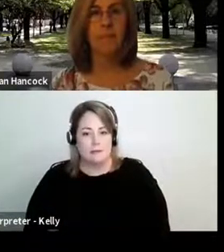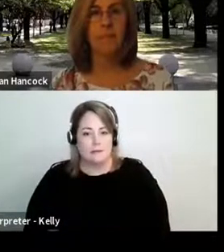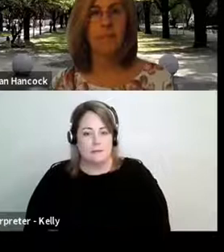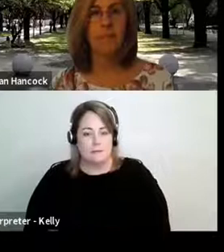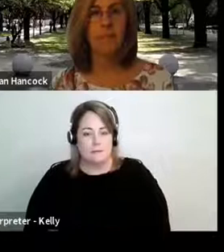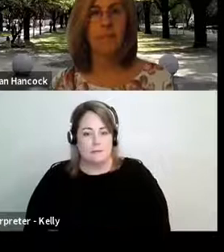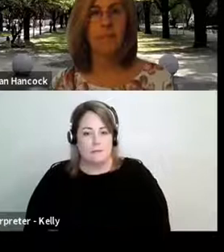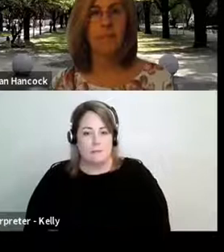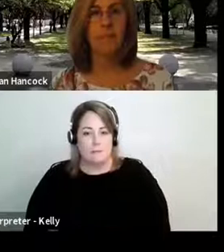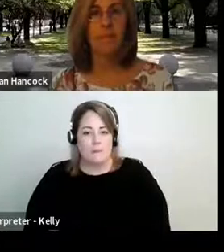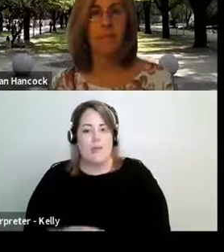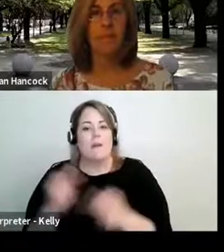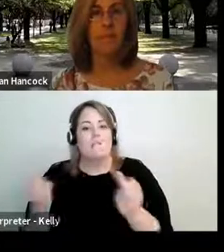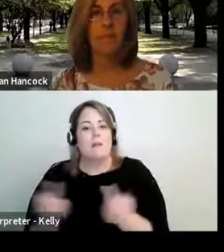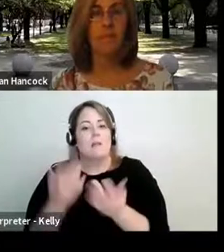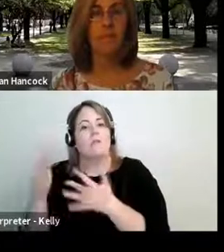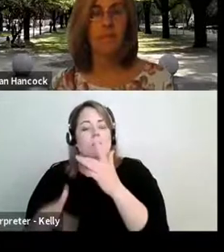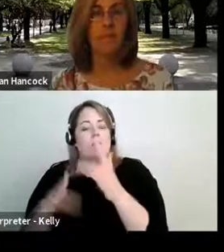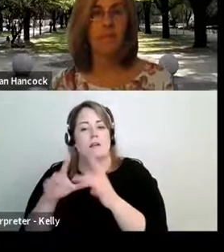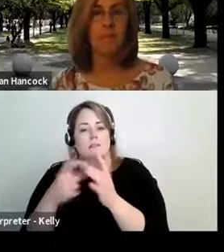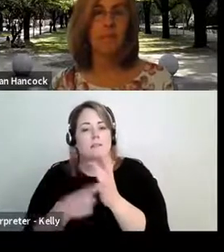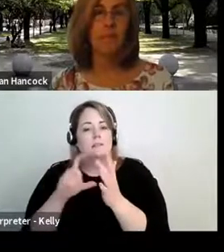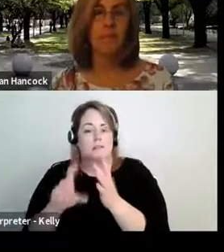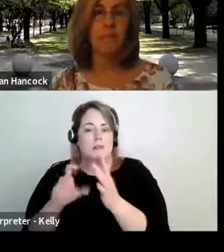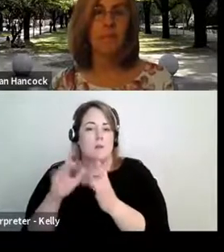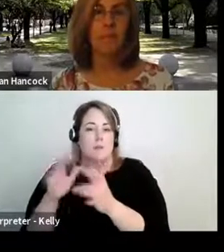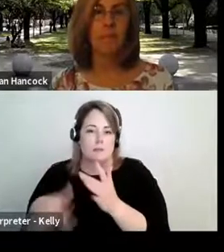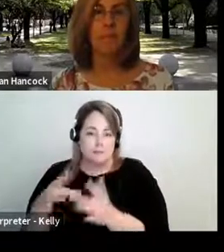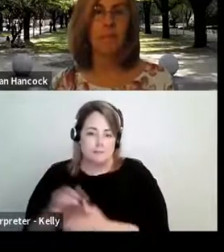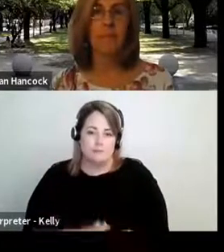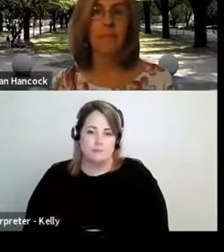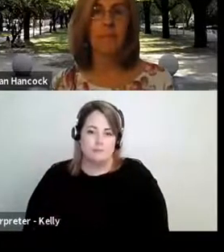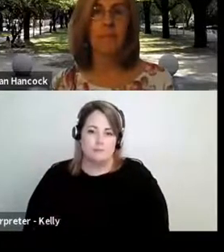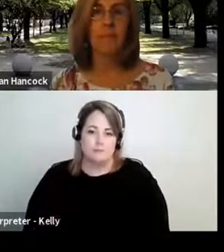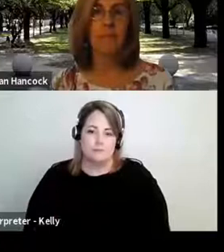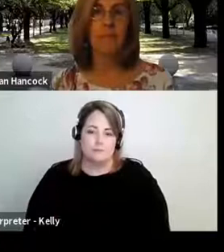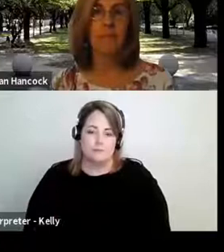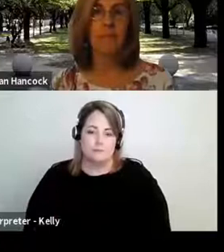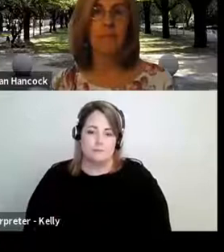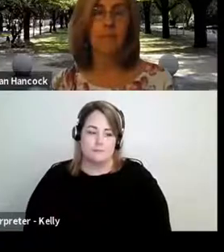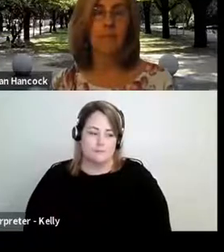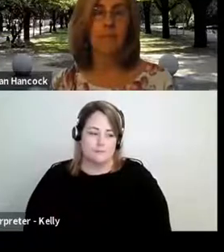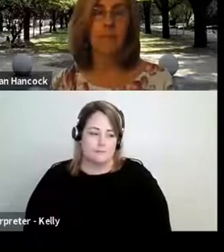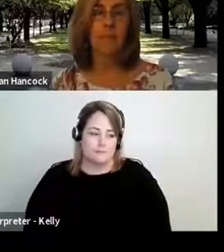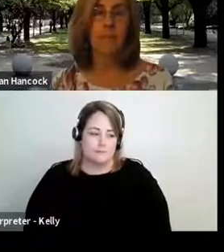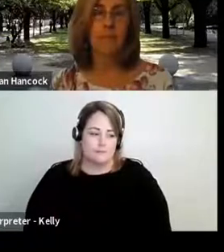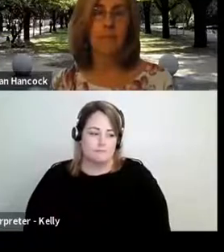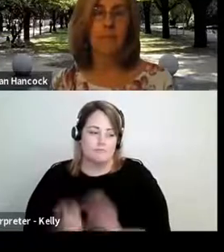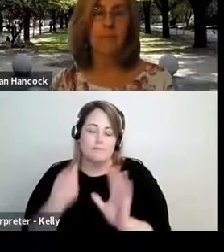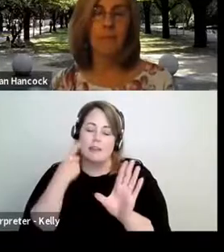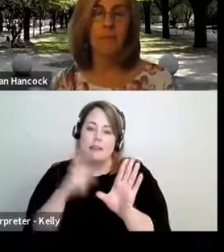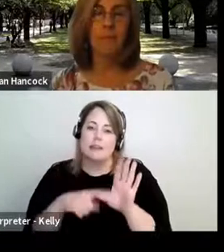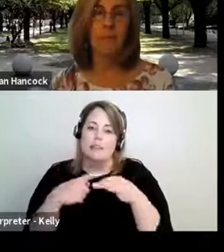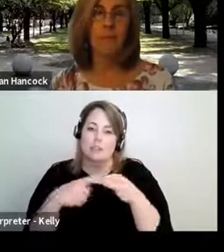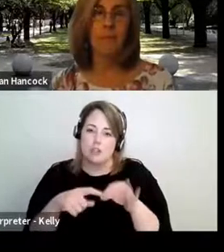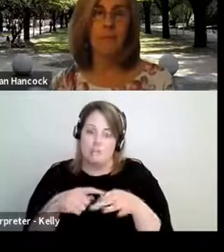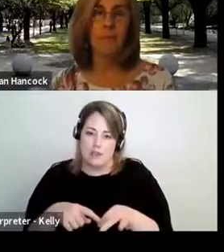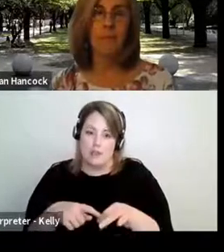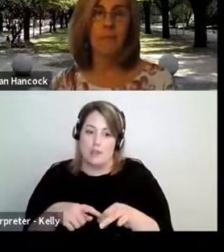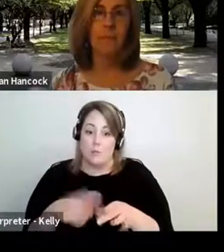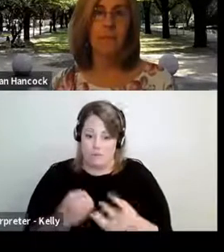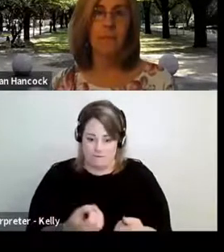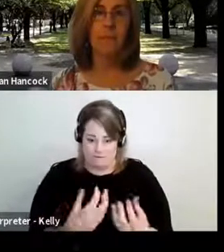website. In terms of our yearly surveys, we have had feedback from our mentors indicating that